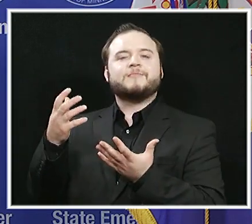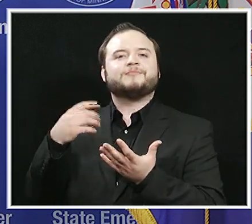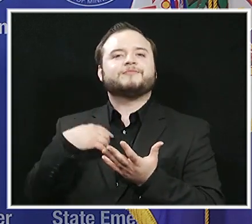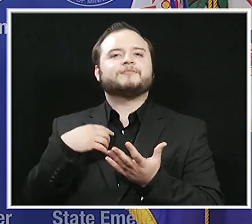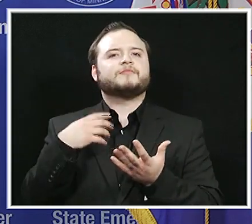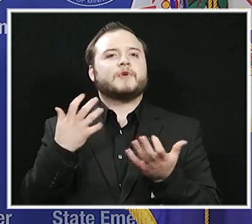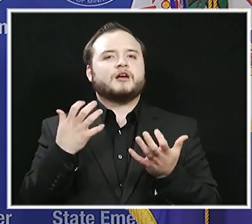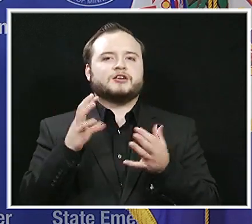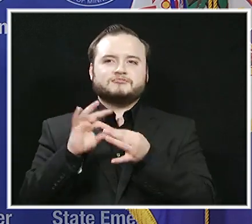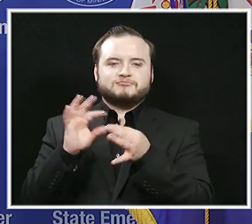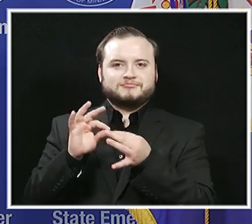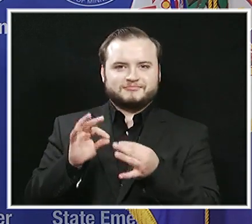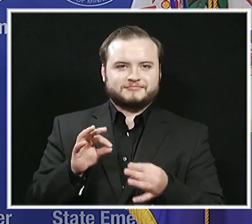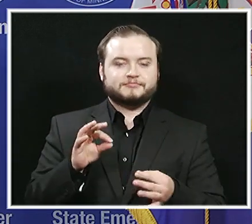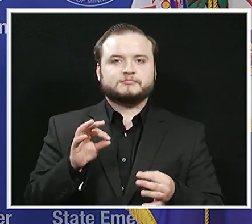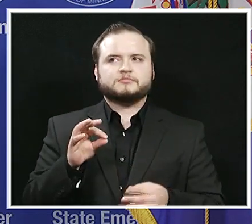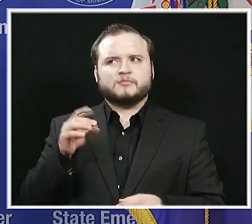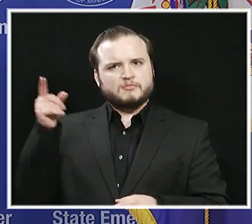story's resonating with people because it threads that needle in